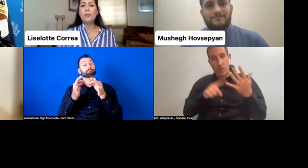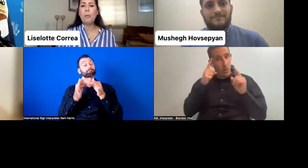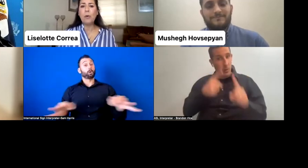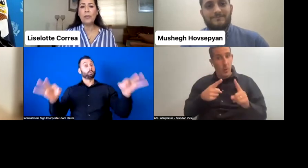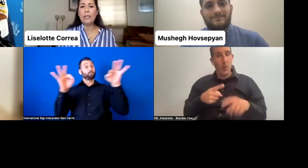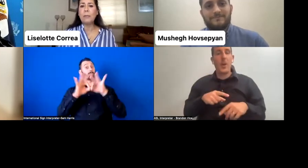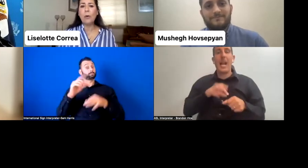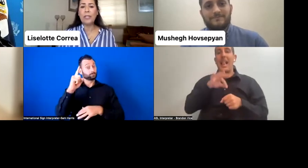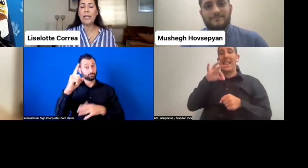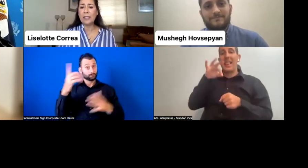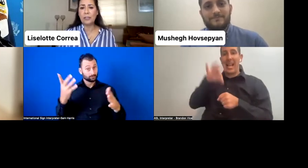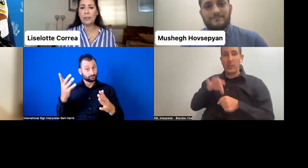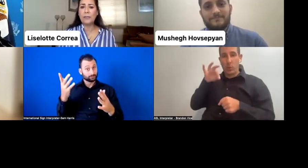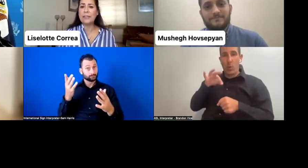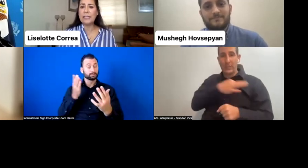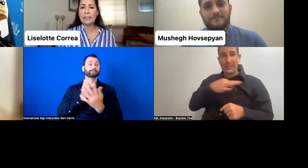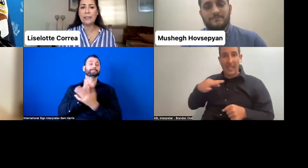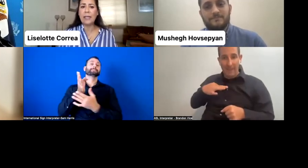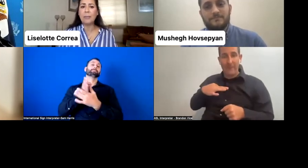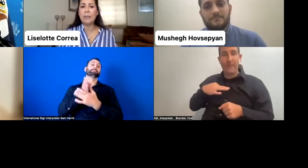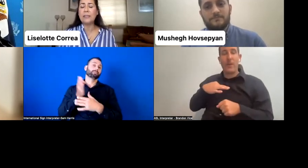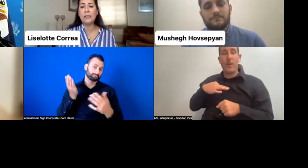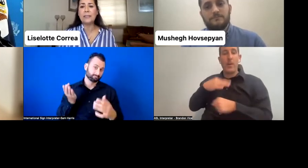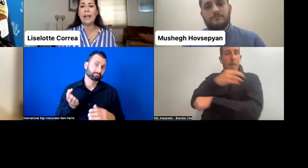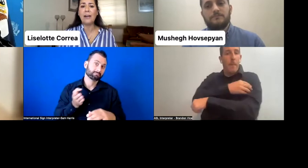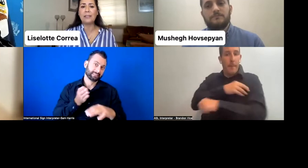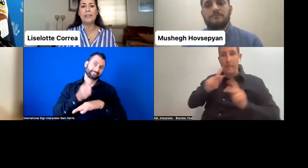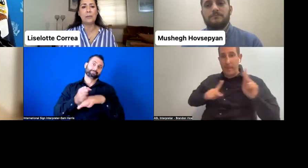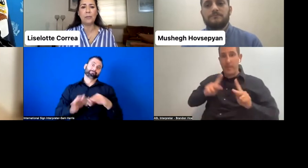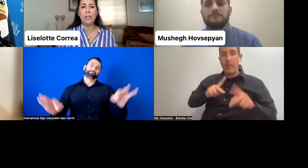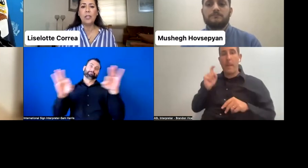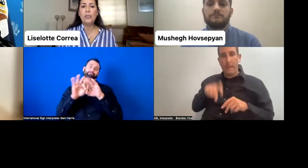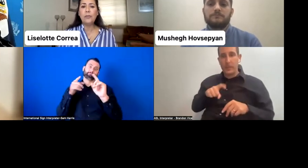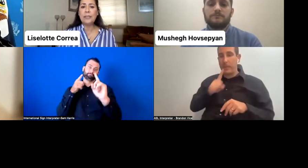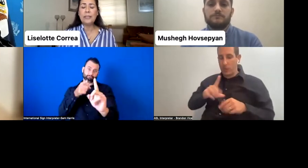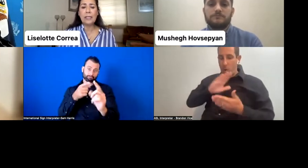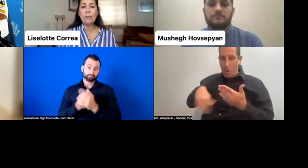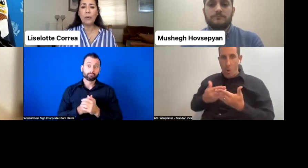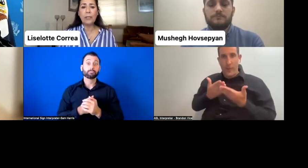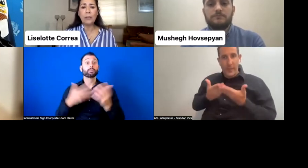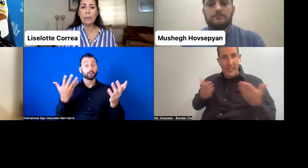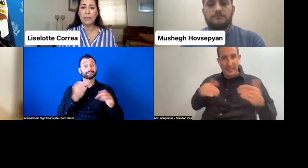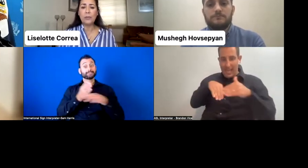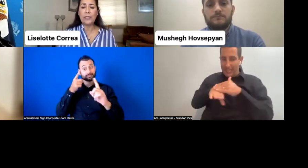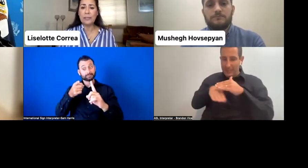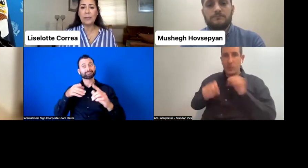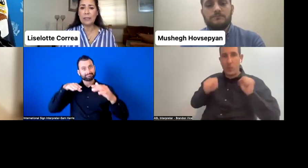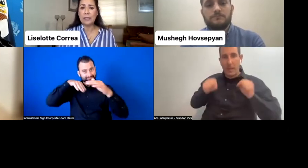promote that voting actions, facilities, and materials are accessible. To facilitate voting of persons with disability,